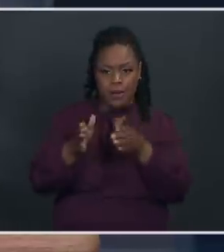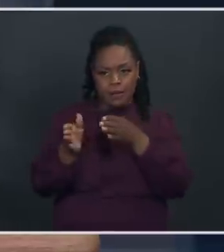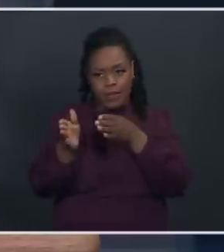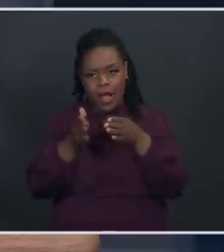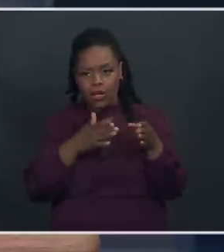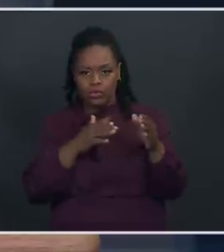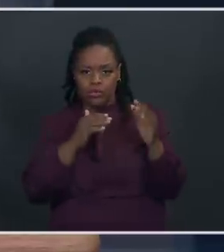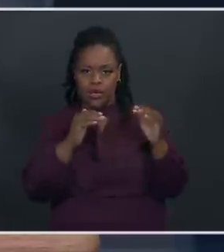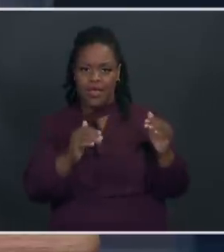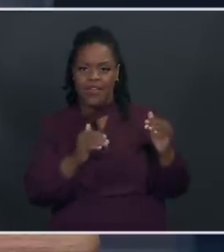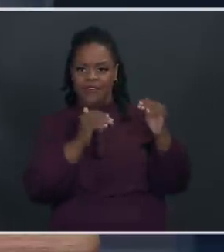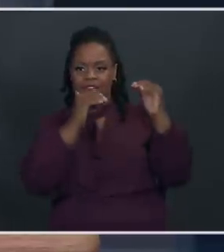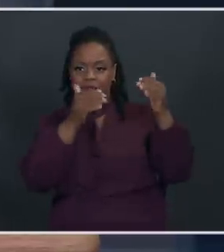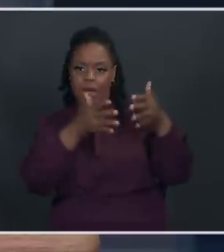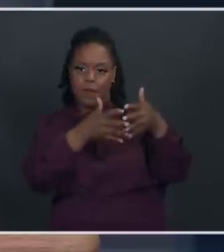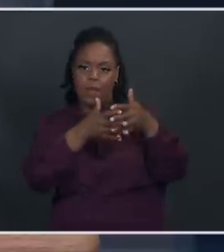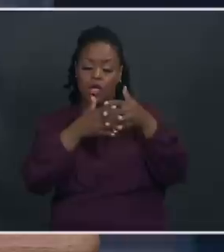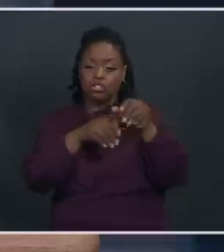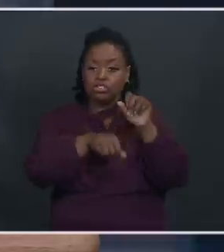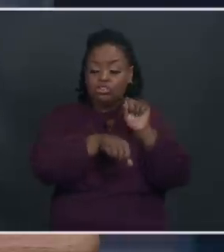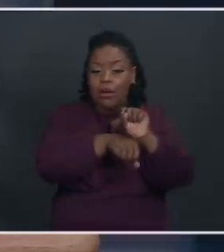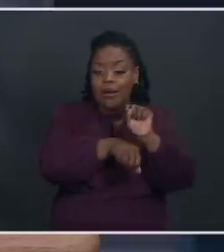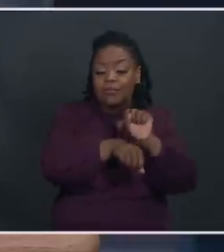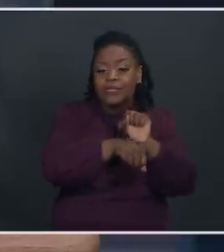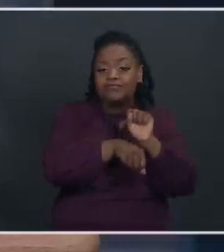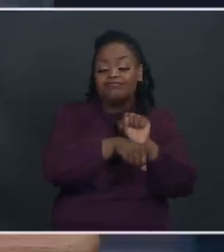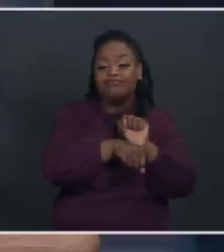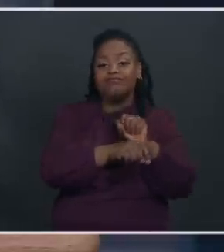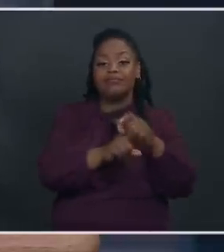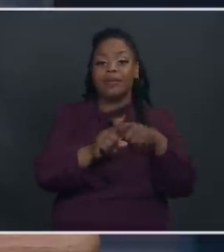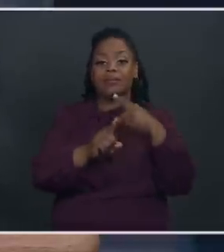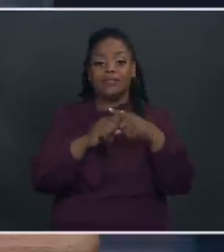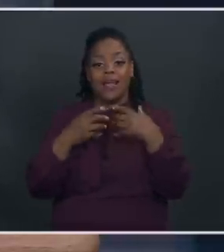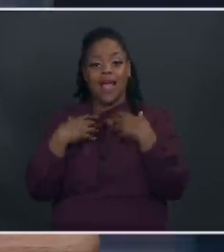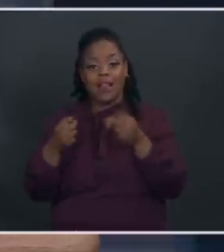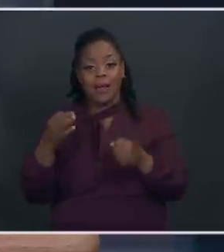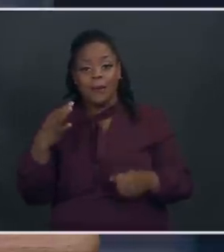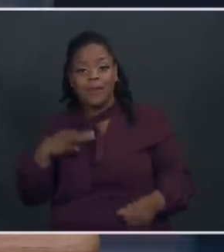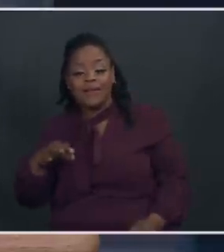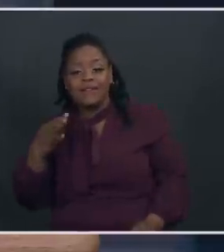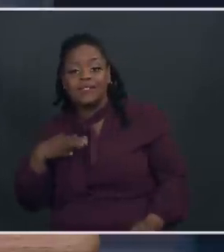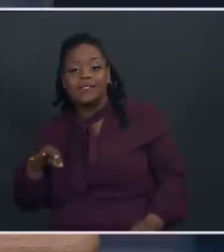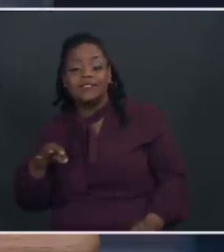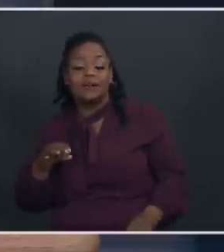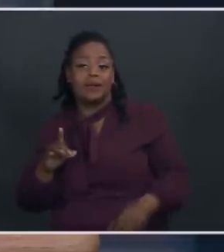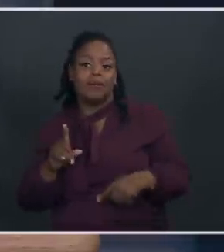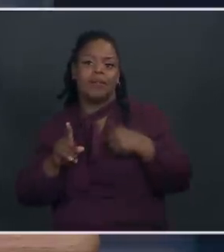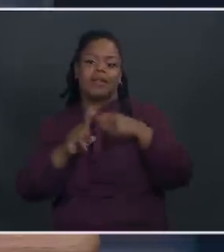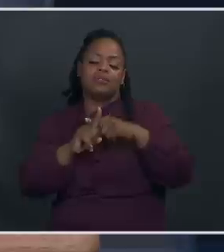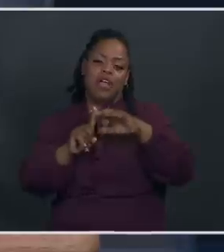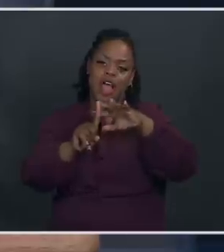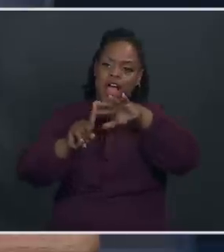to advance health benefits for environmental justice communities, and to begin to tackle the very challenge --